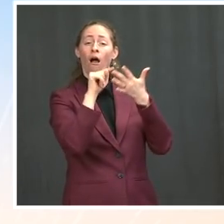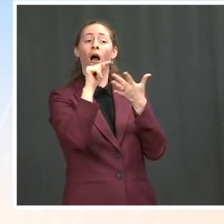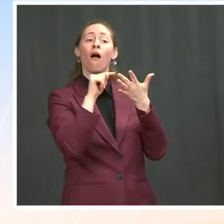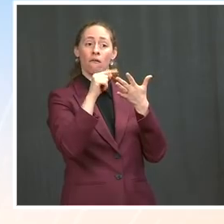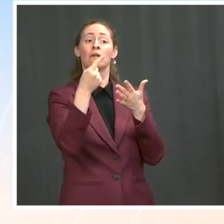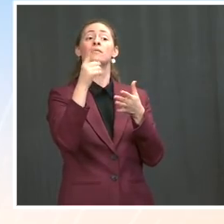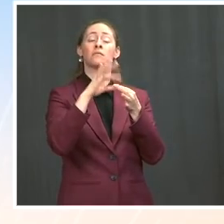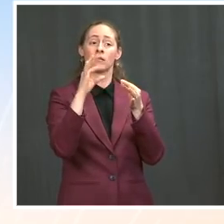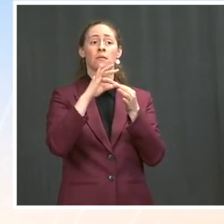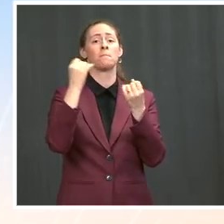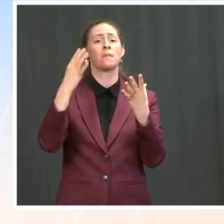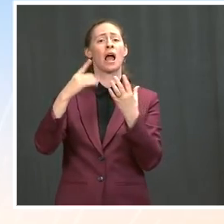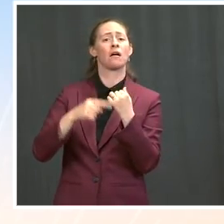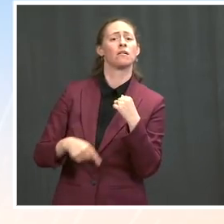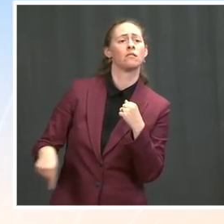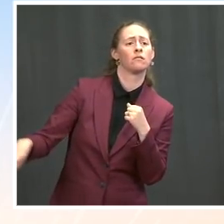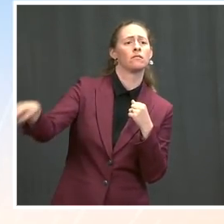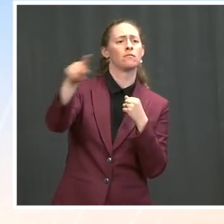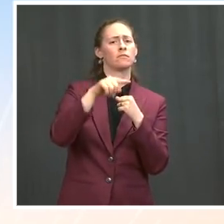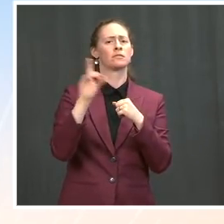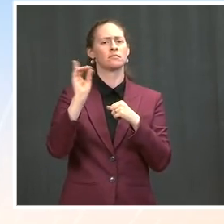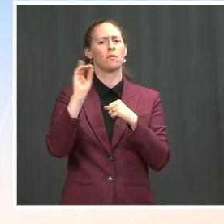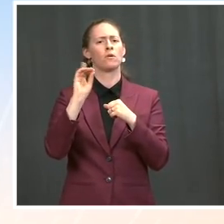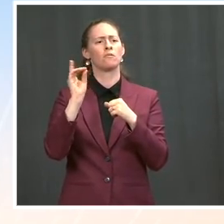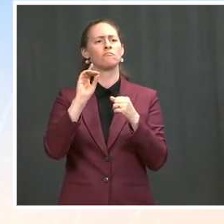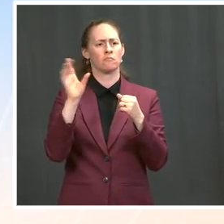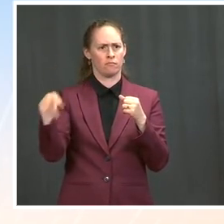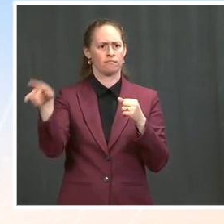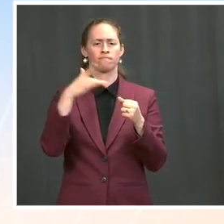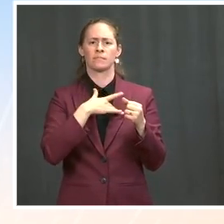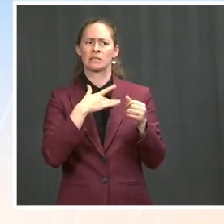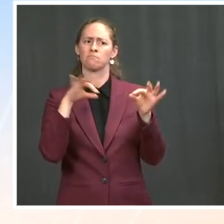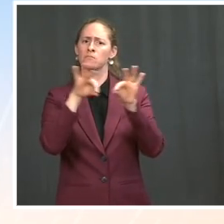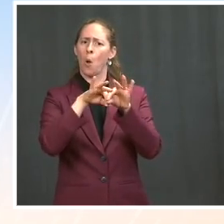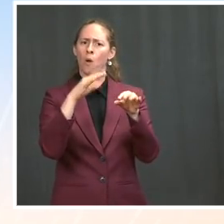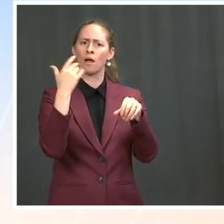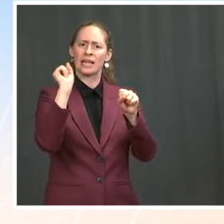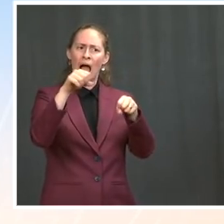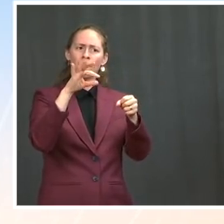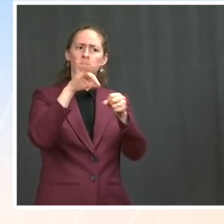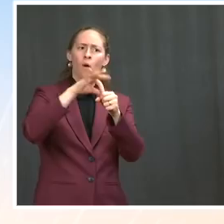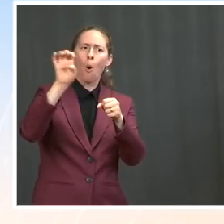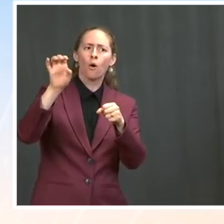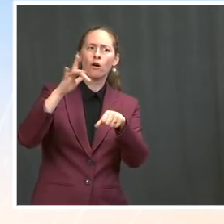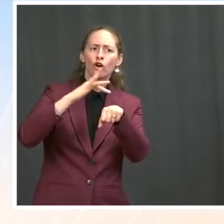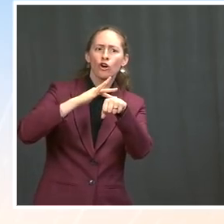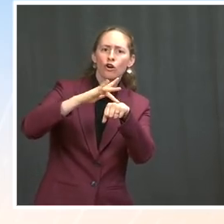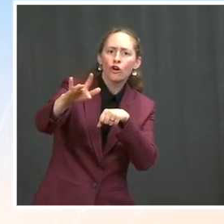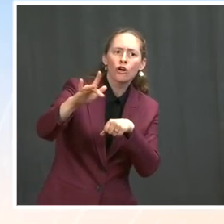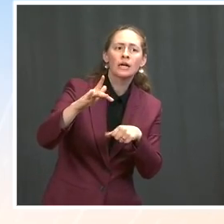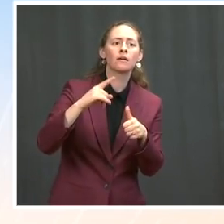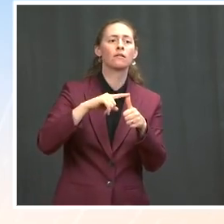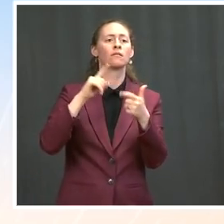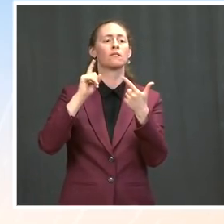an extension of early voting, making Election Day a law -- we would support. This is a step forward,